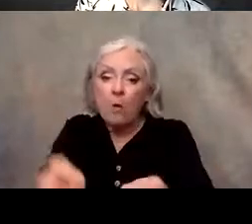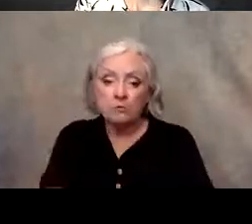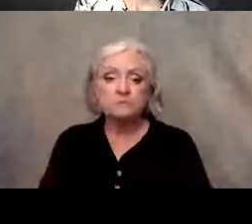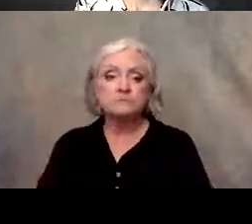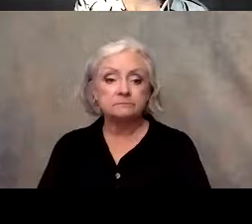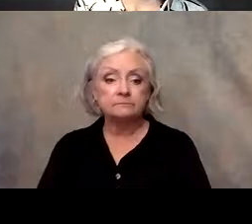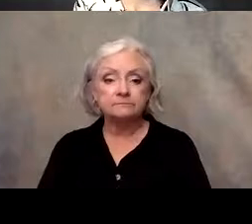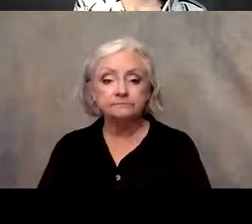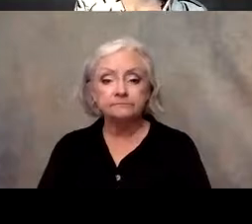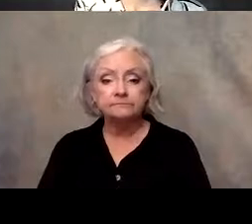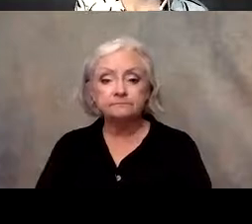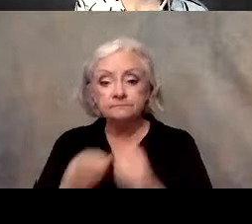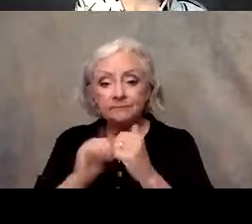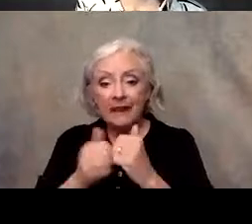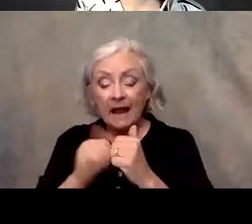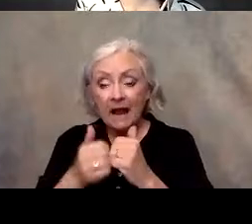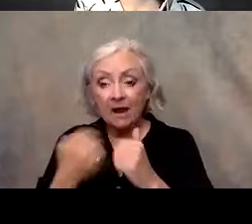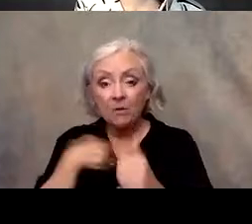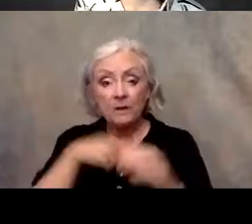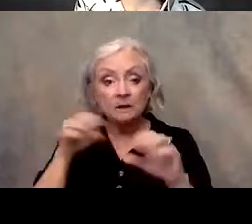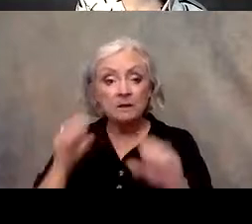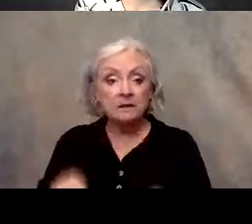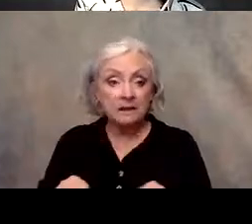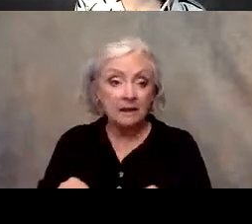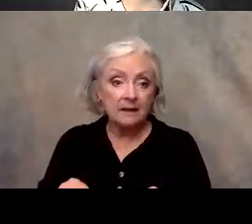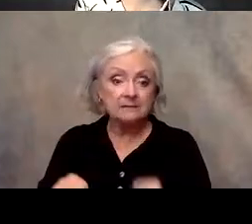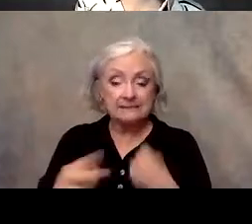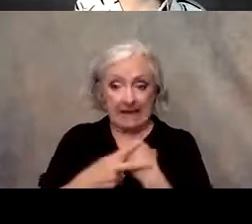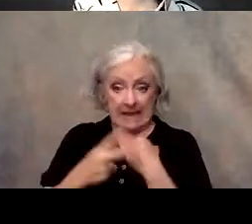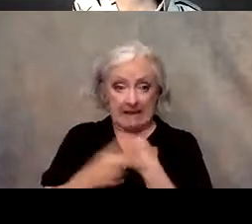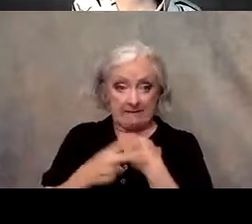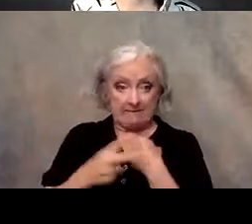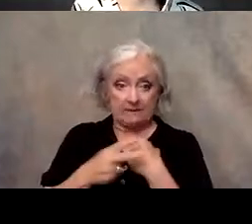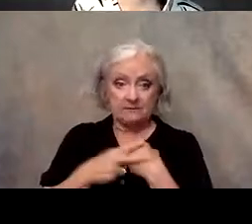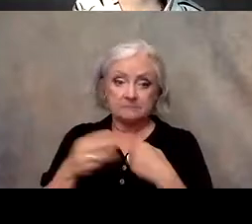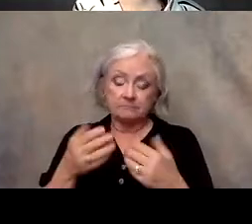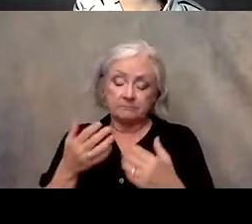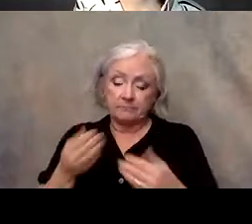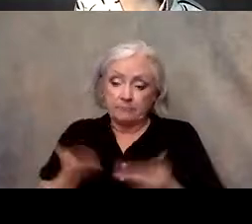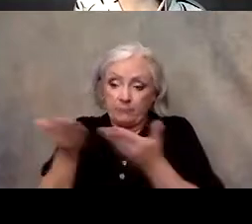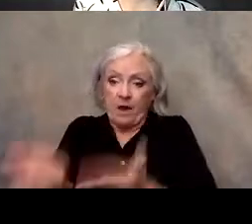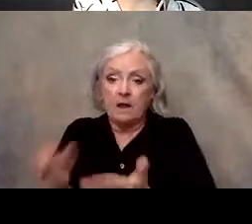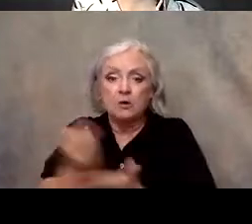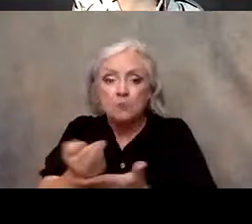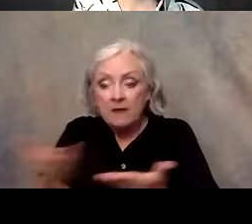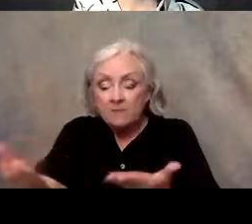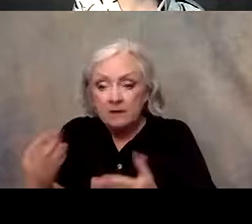Some of the ways that we can realize some cost savings include providing those reference materials, and I really cannot emphasize this enough,